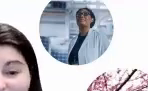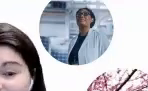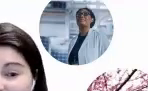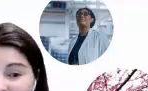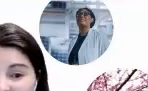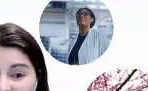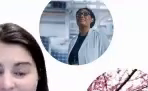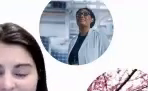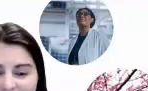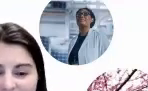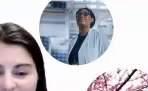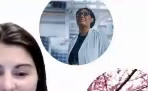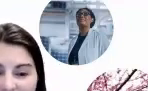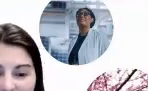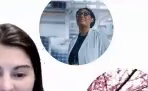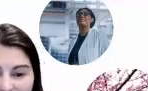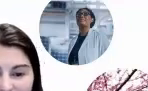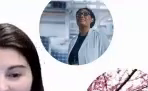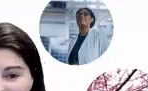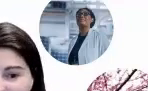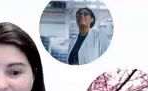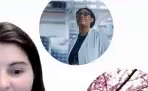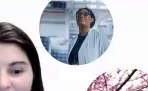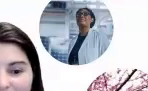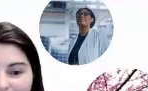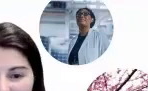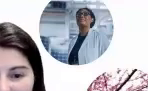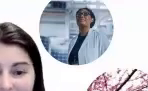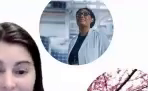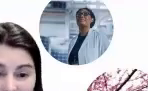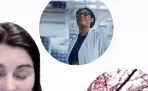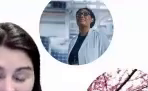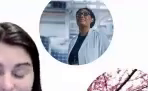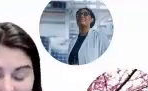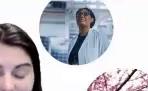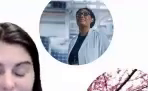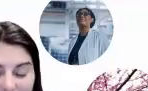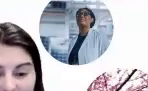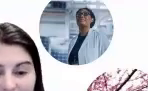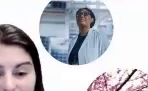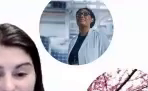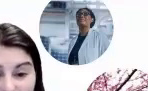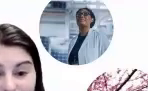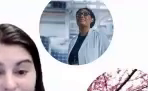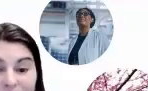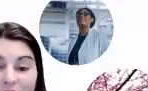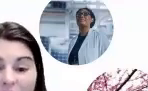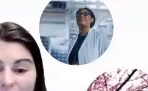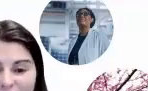certificate of recognition. In a $500 paid. $500 paid towards